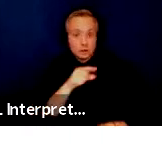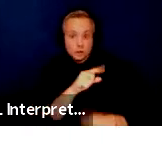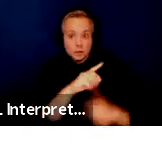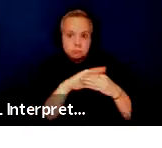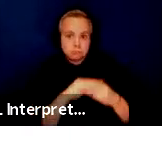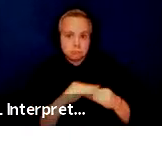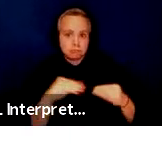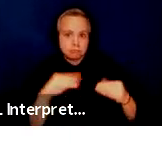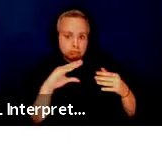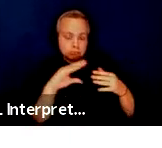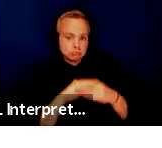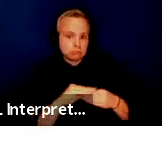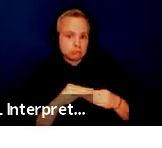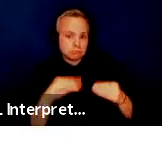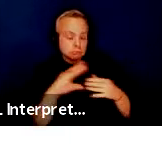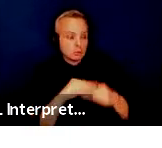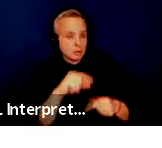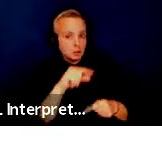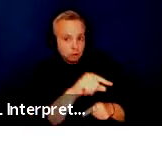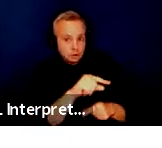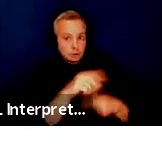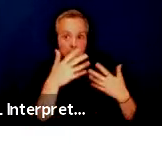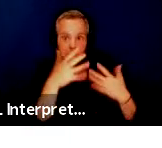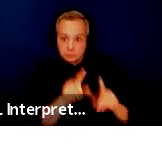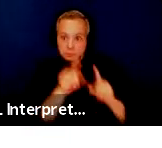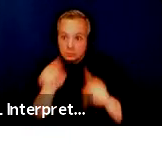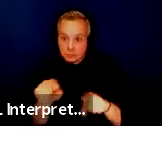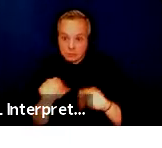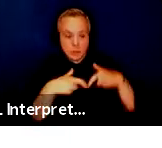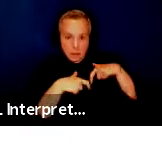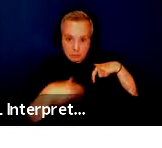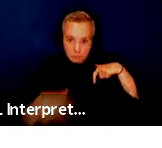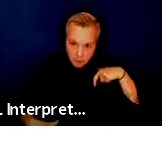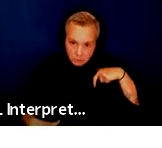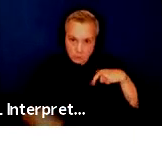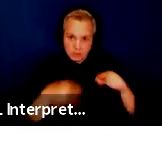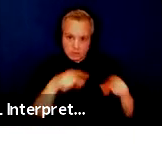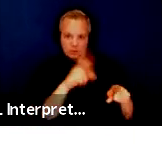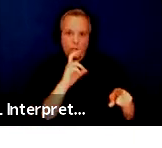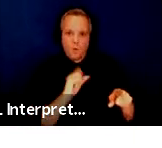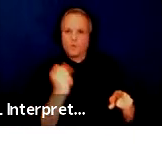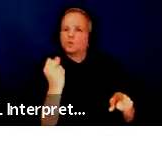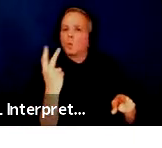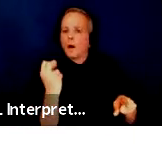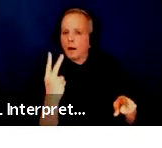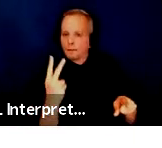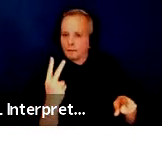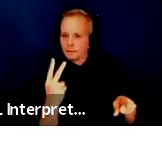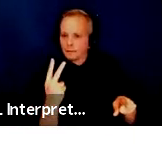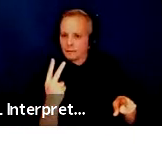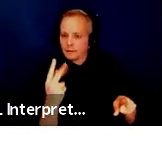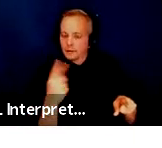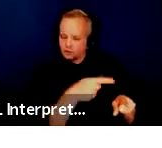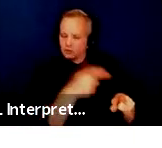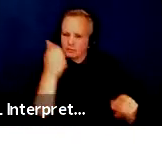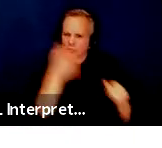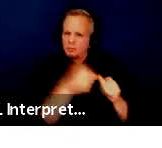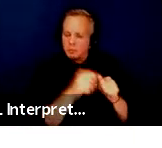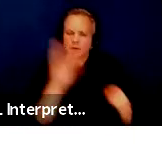AMBASSADOR PRESENTATION I DID AT HER SCHOOL WHEN SHE WAS 12 YEARS OLD. SHE SAID AT THE TIME SHE WAS